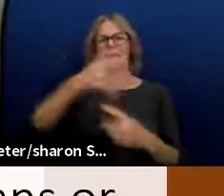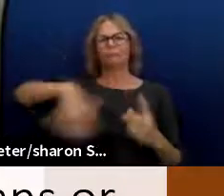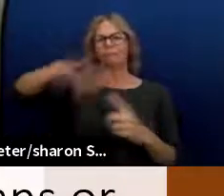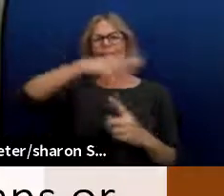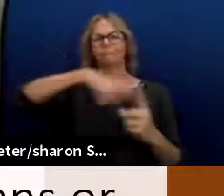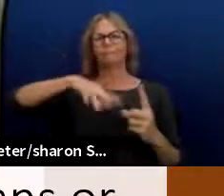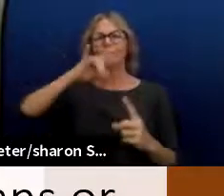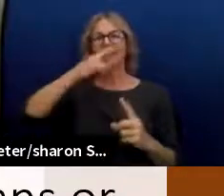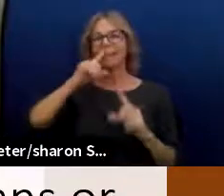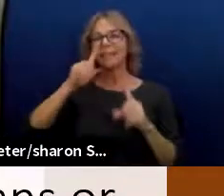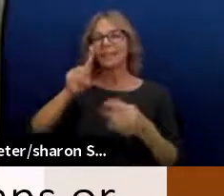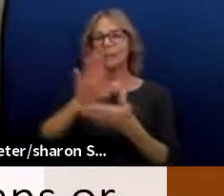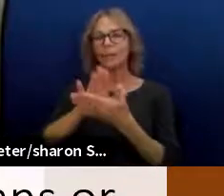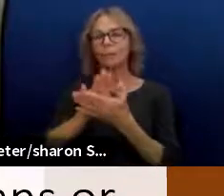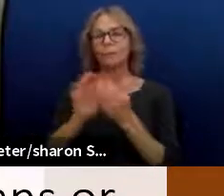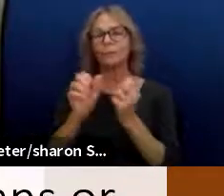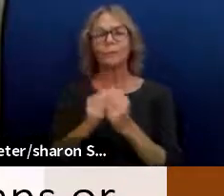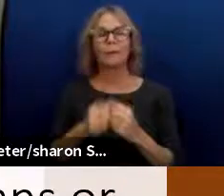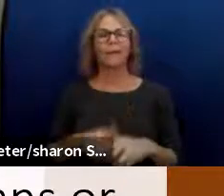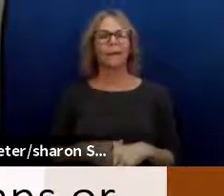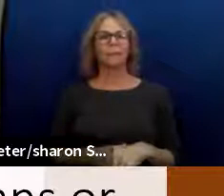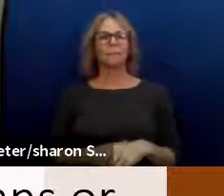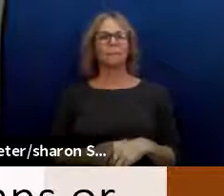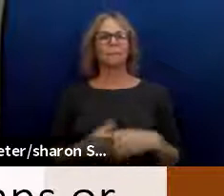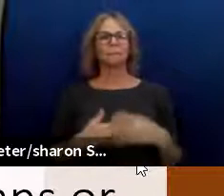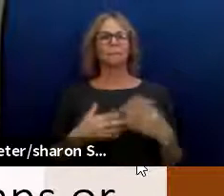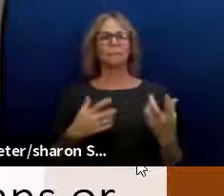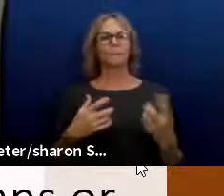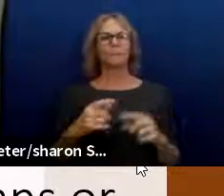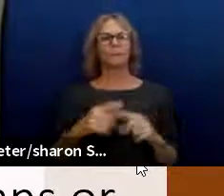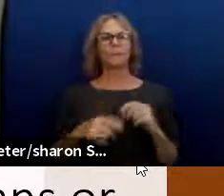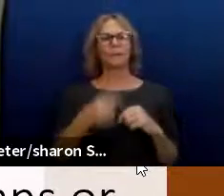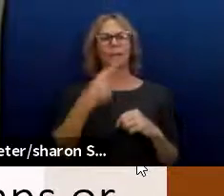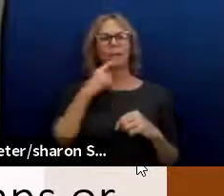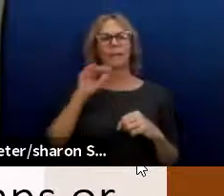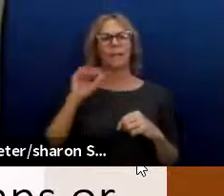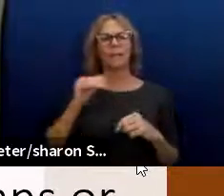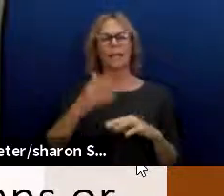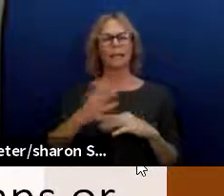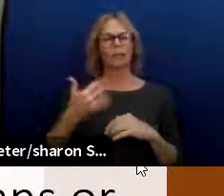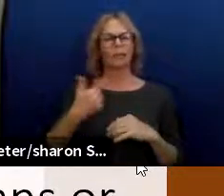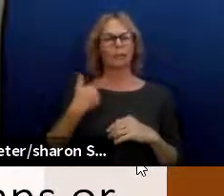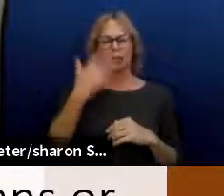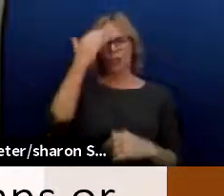kids that they went to school with, or etc. But to say that a child is too young to truly know that they are trans. It's actually